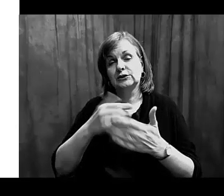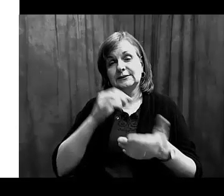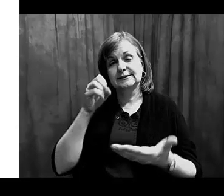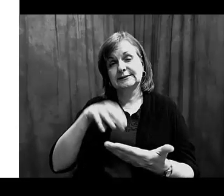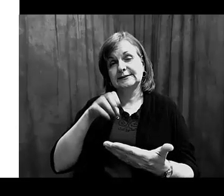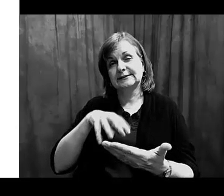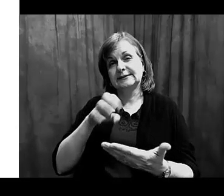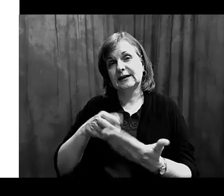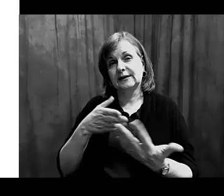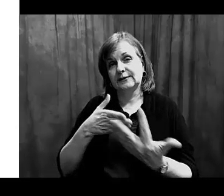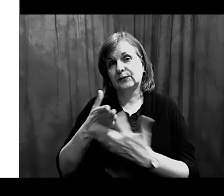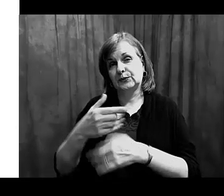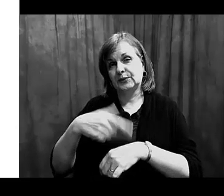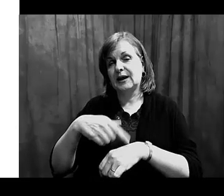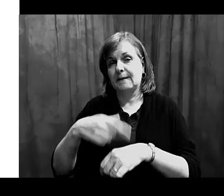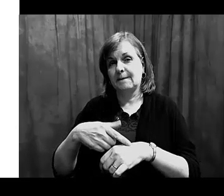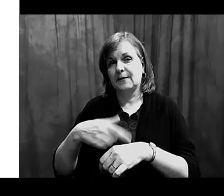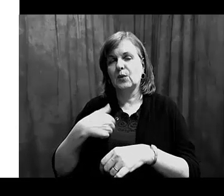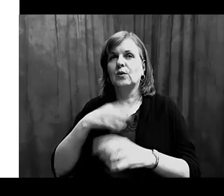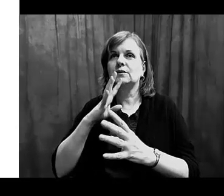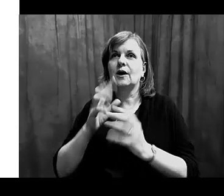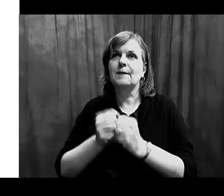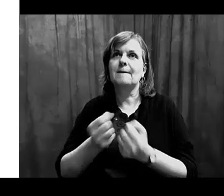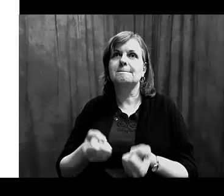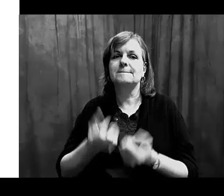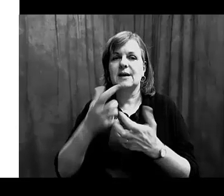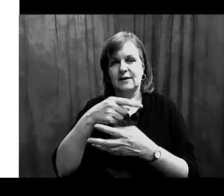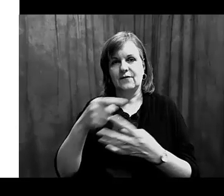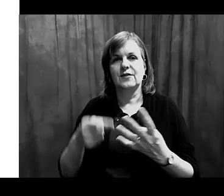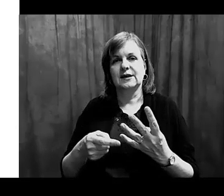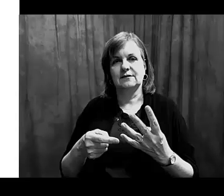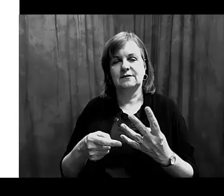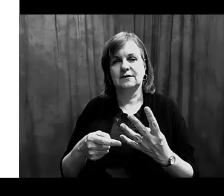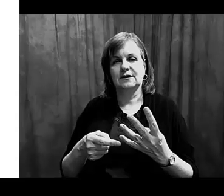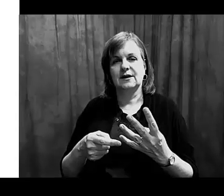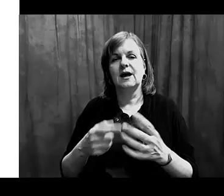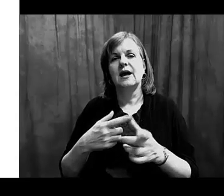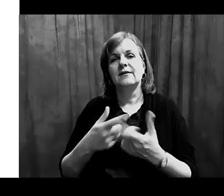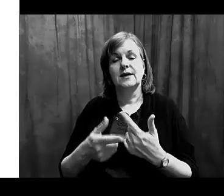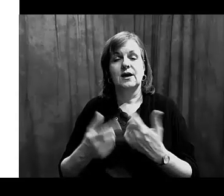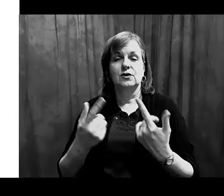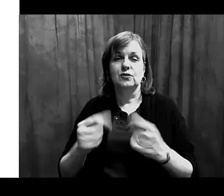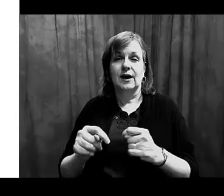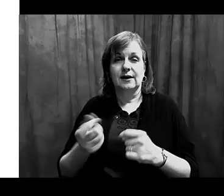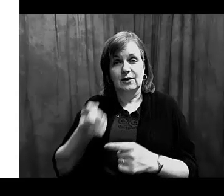together good studies over time -- we will think about many of these together